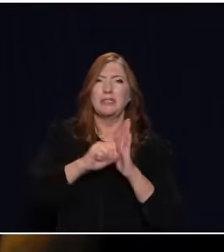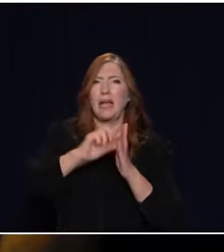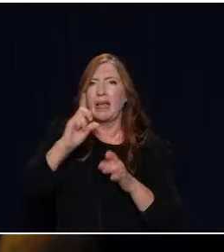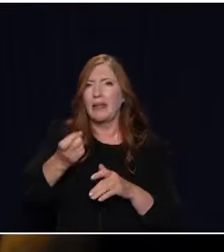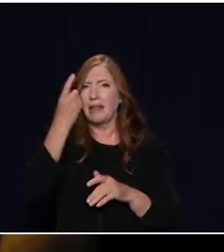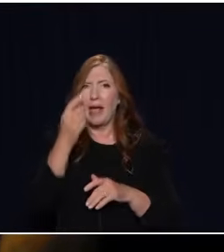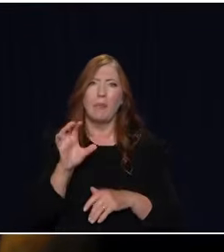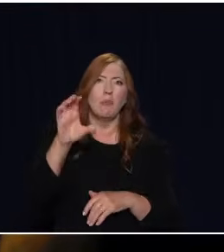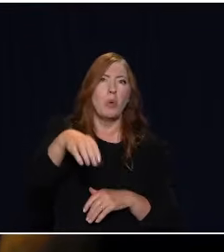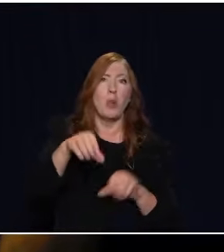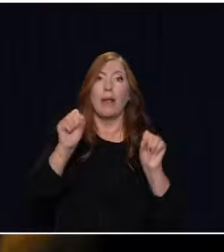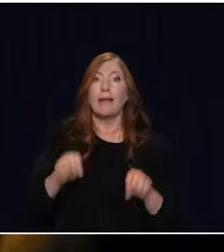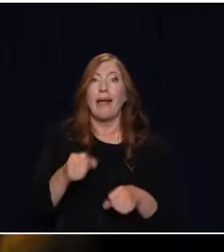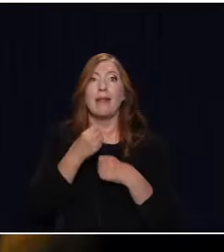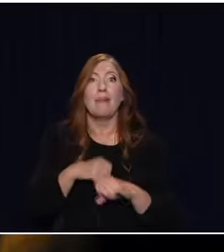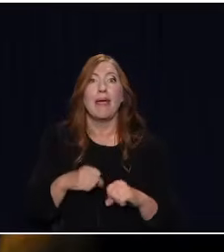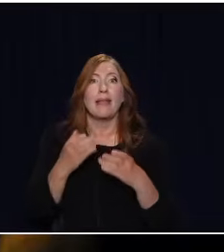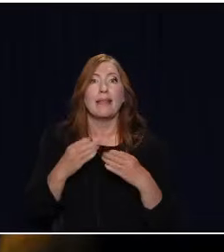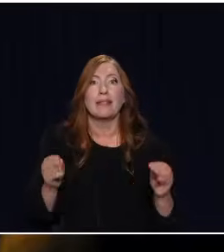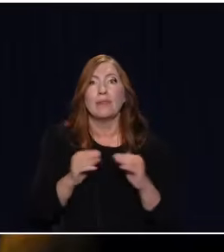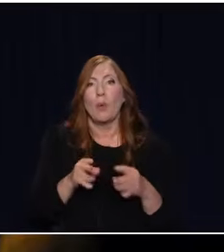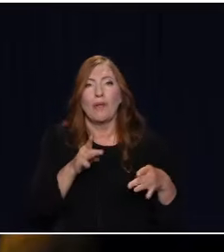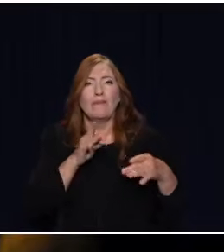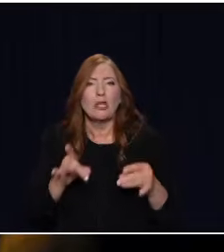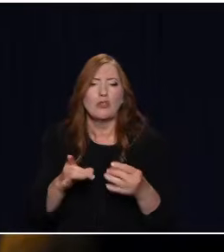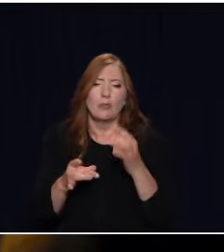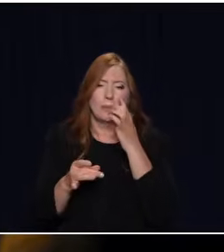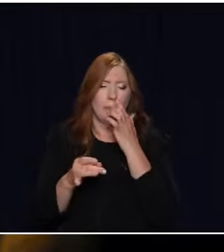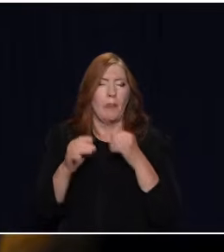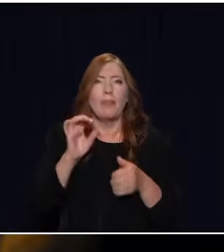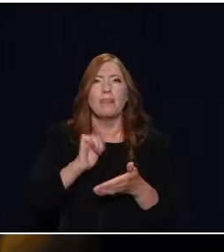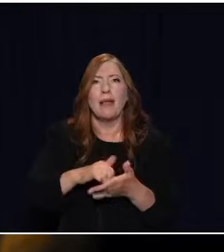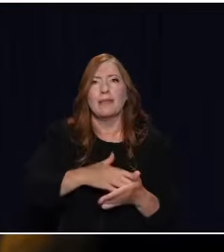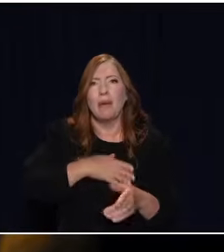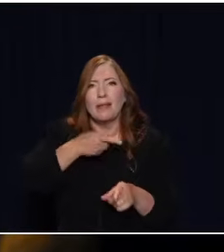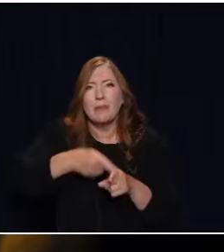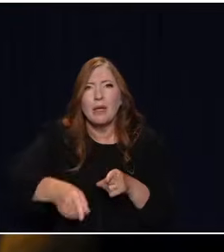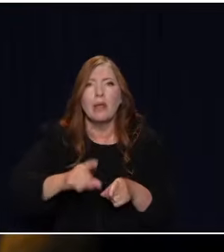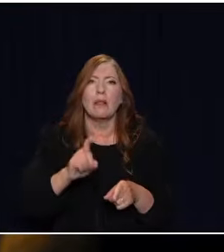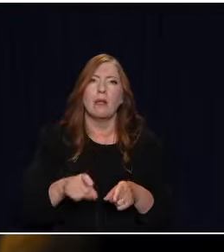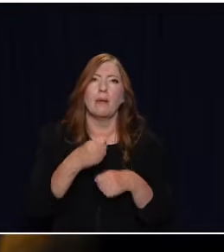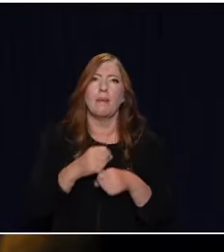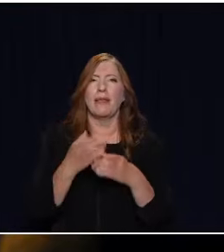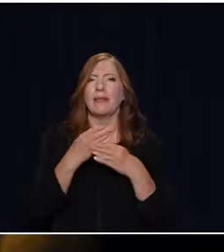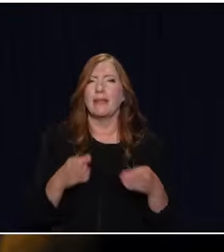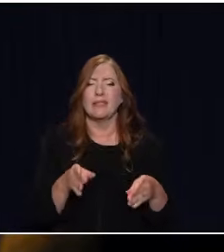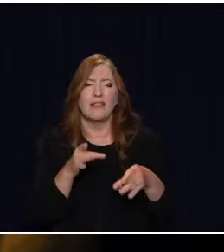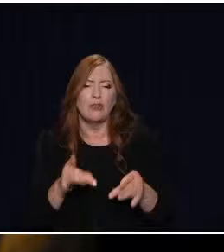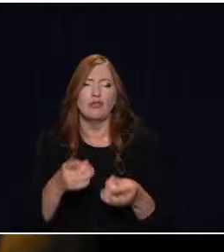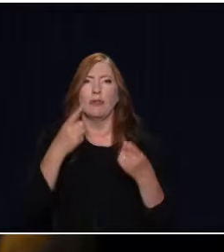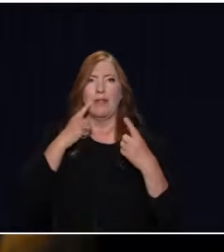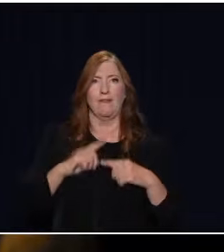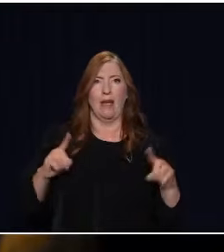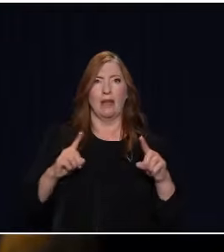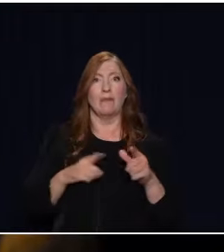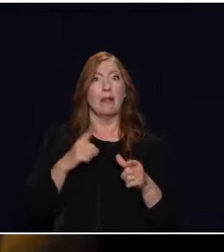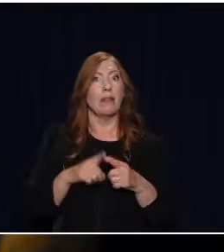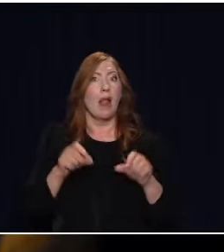IN THE RURAL PART OF ARIZONA. IT IS A LONG WAY TO COME IN TO THE STATE CAPITOL. ARE THERE WAYS TO MAKE THINGS